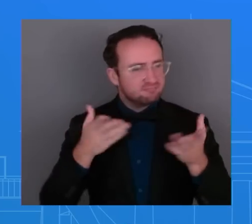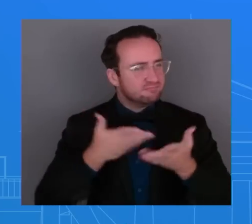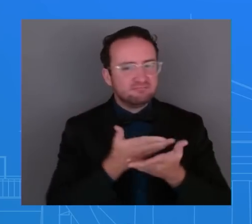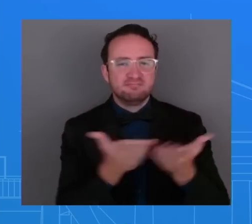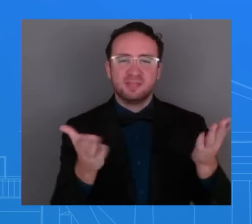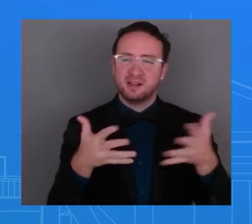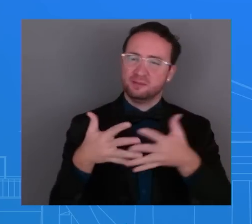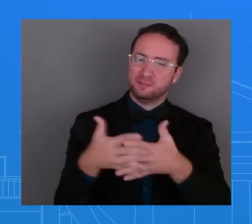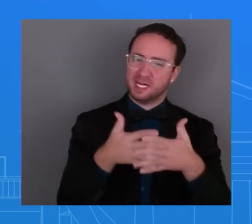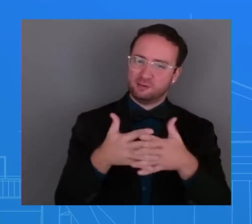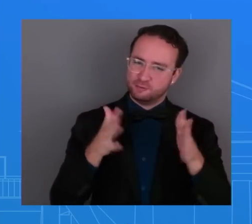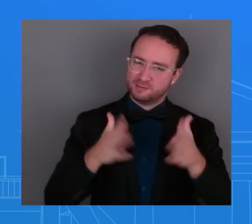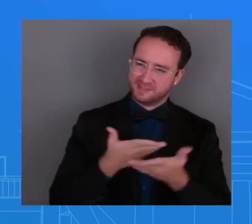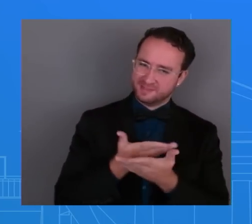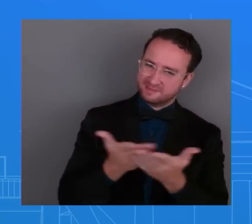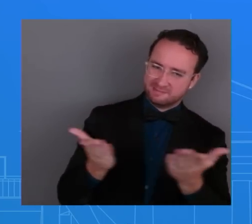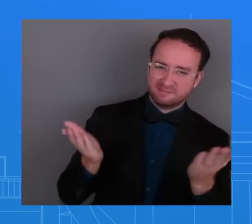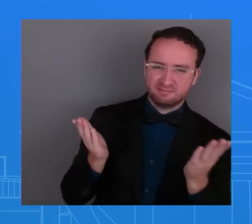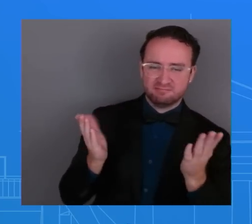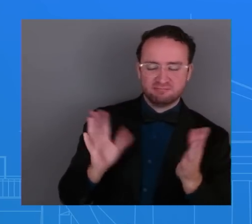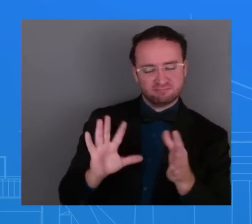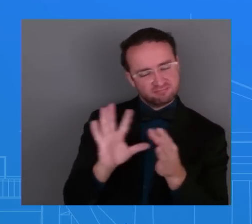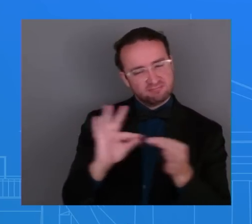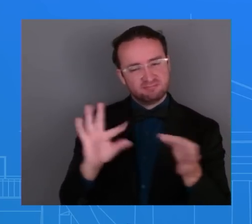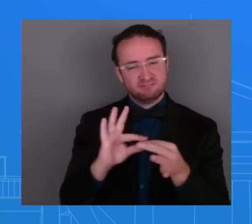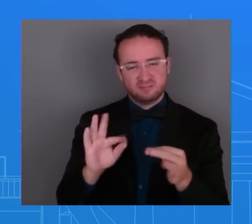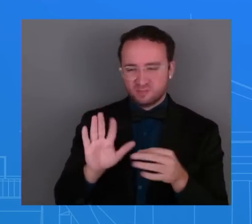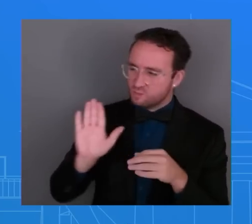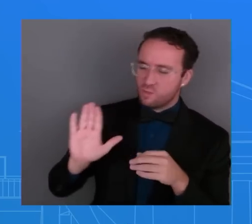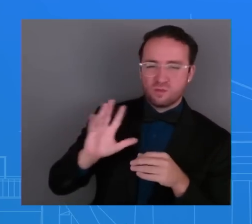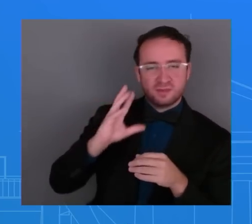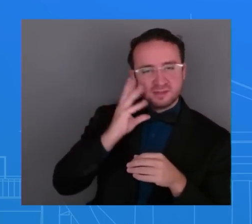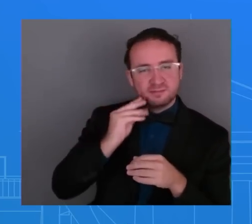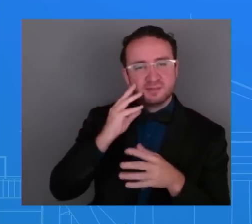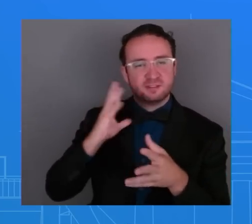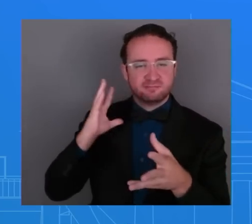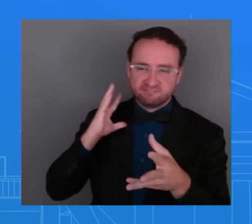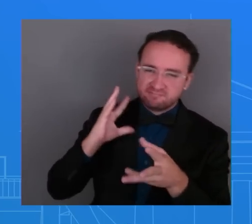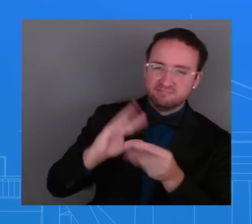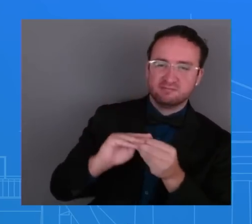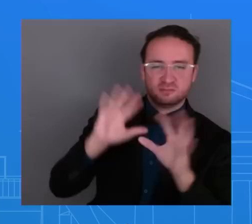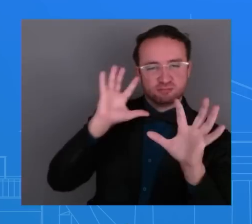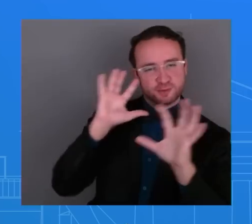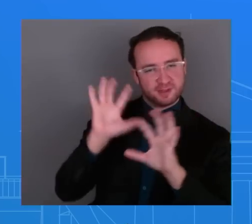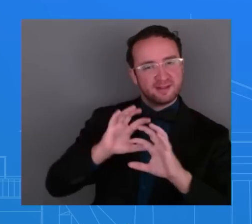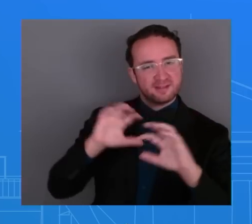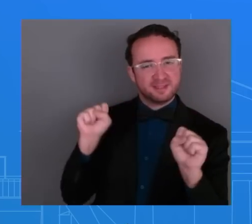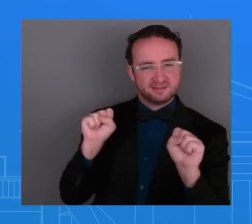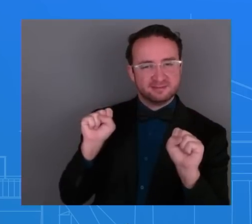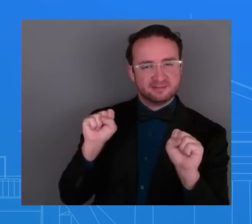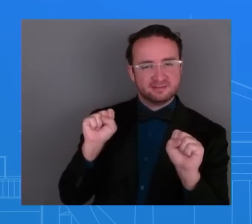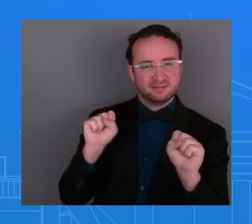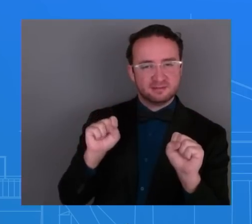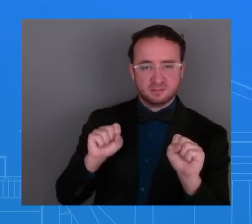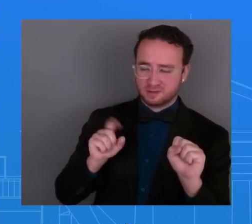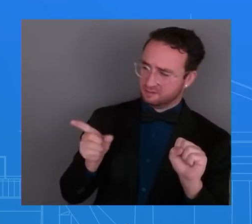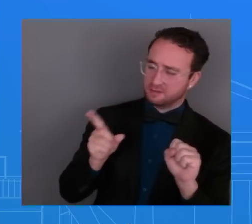of what he's been able to build. I've talked about the strongest economy leading the world in the modern administration.